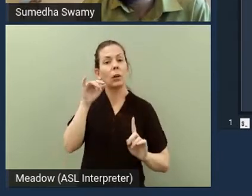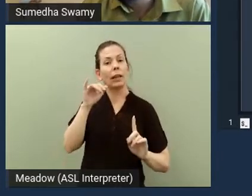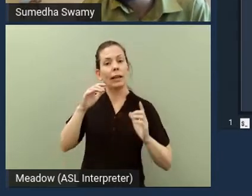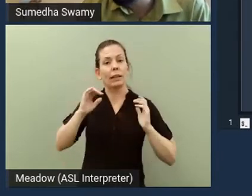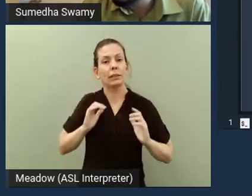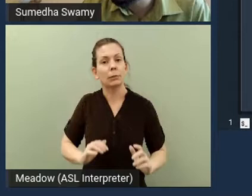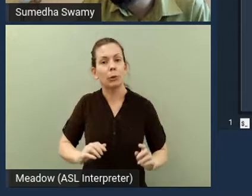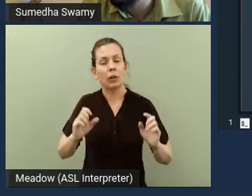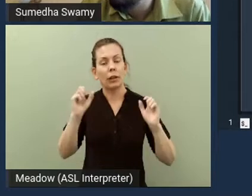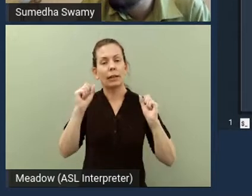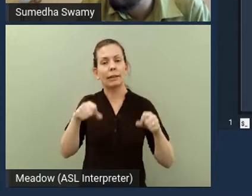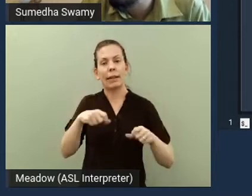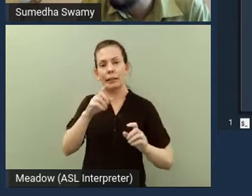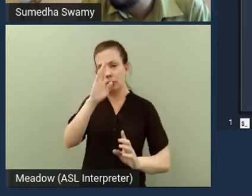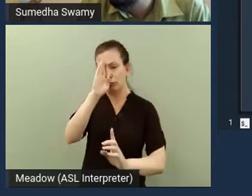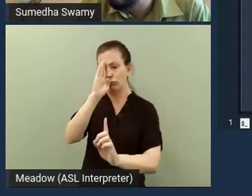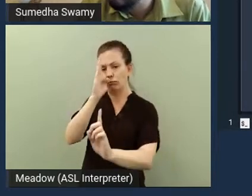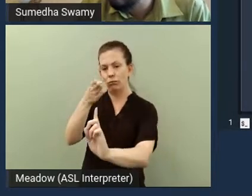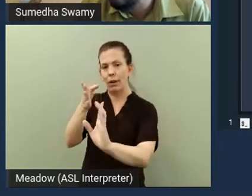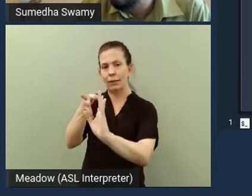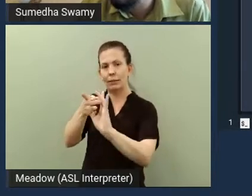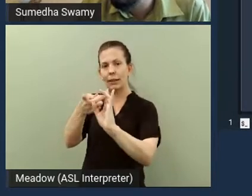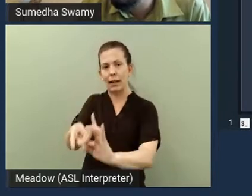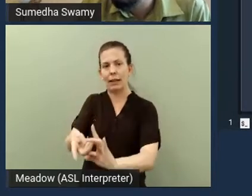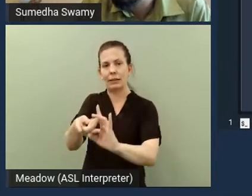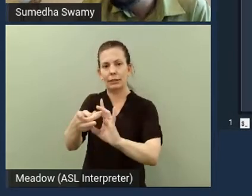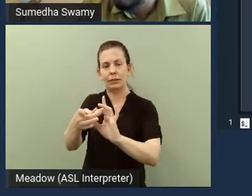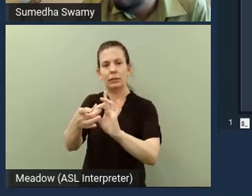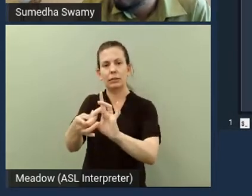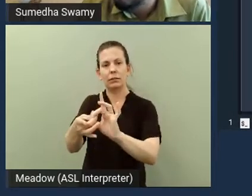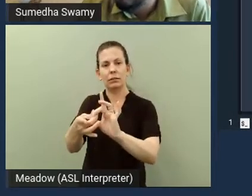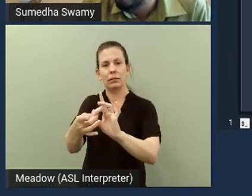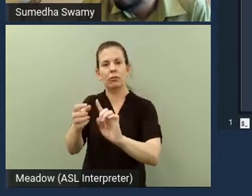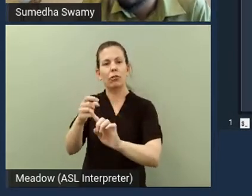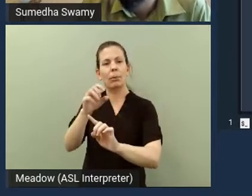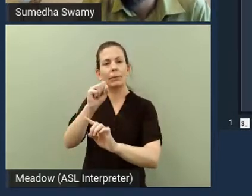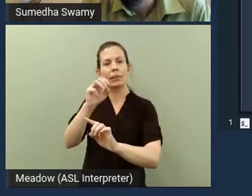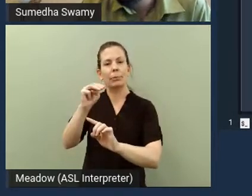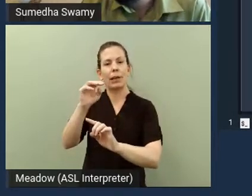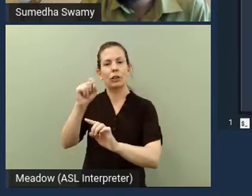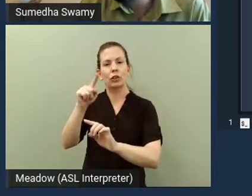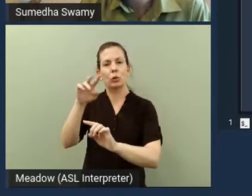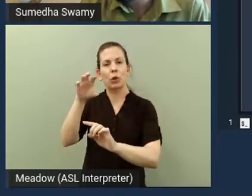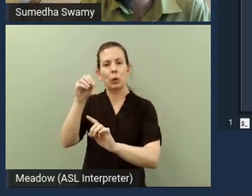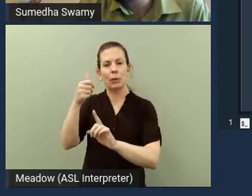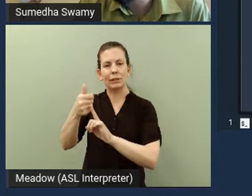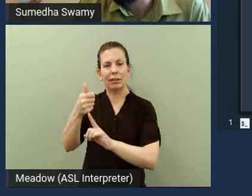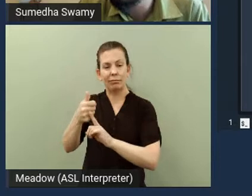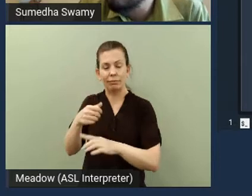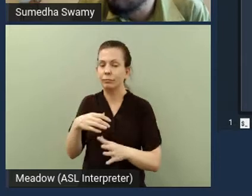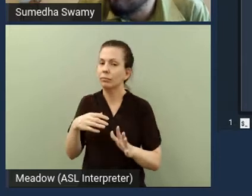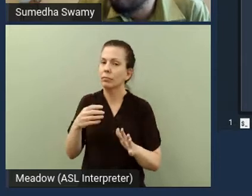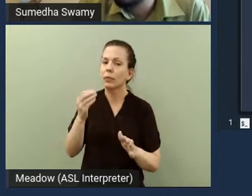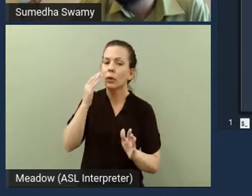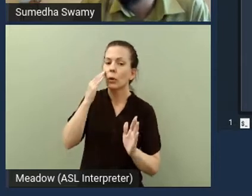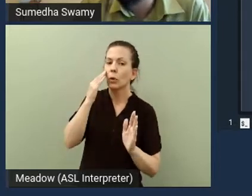can directly connect from SageMaker Studio itself. Now, just note the workflow simplification